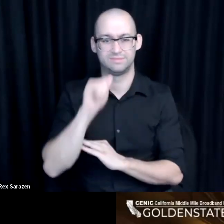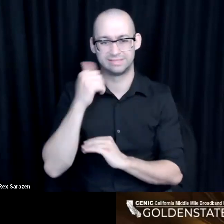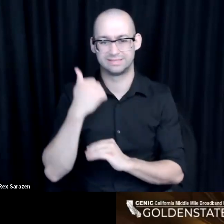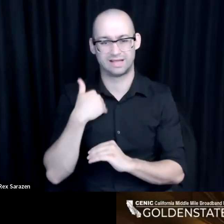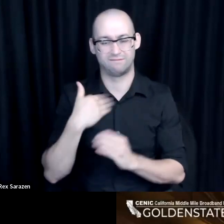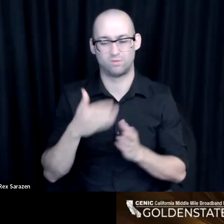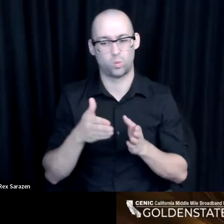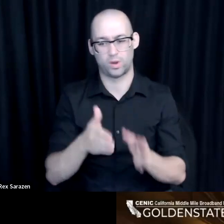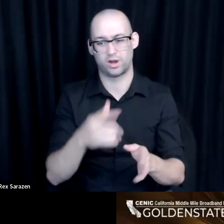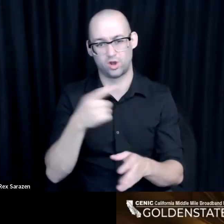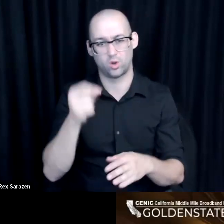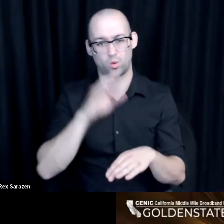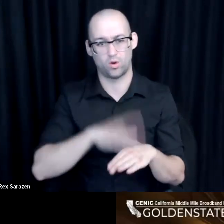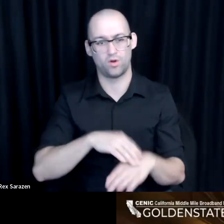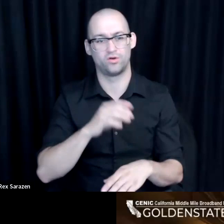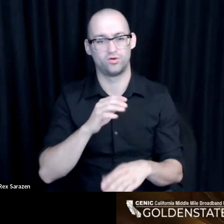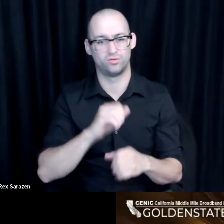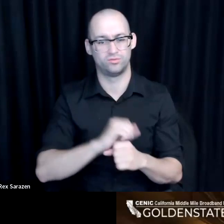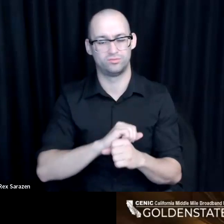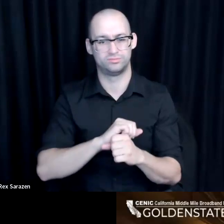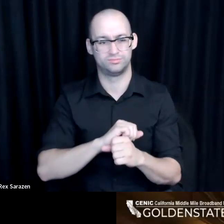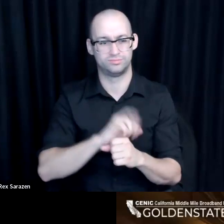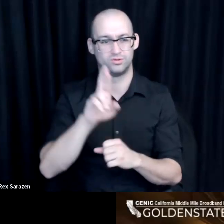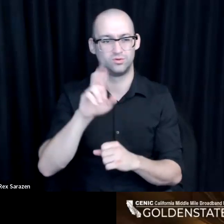because they were all blocked right? So nobody was allowed to Tribal on to reservation for fear